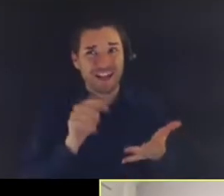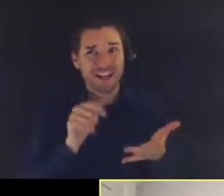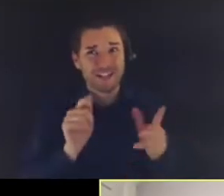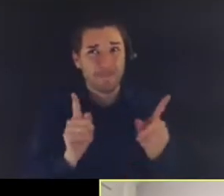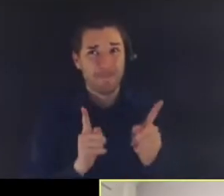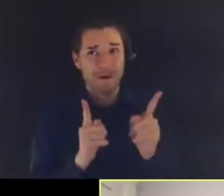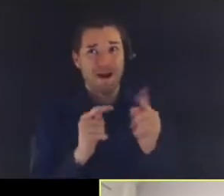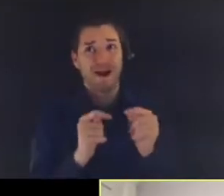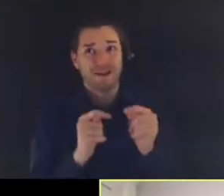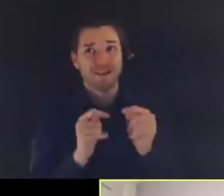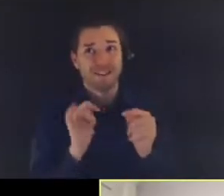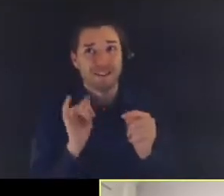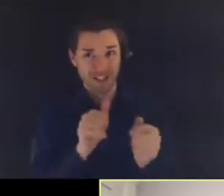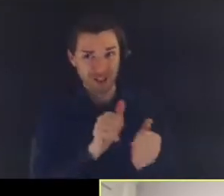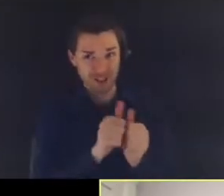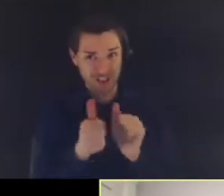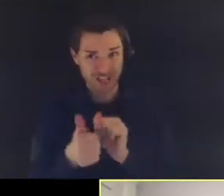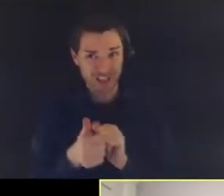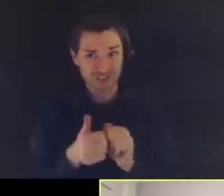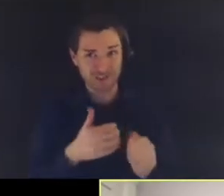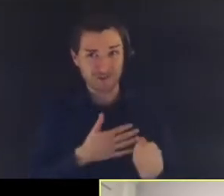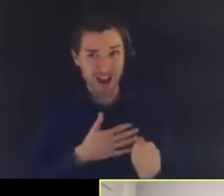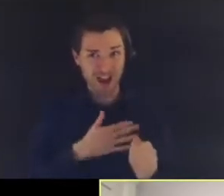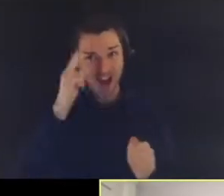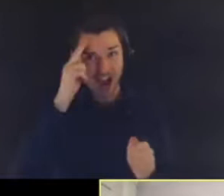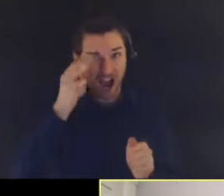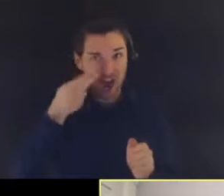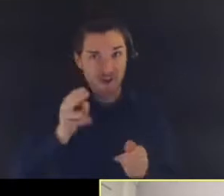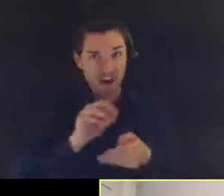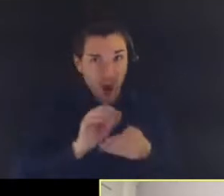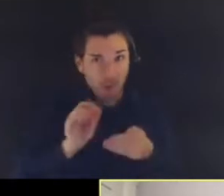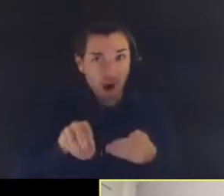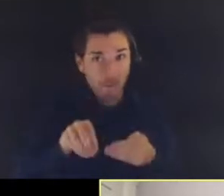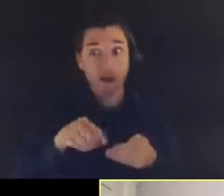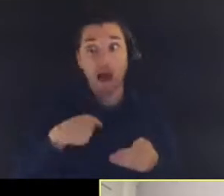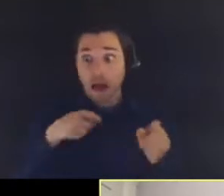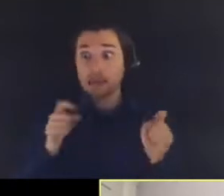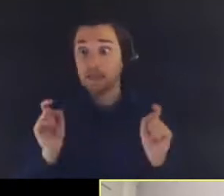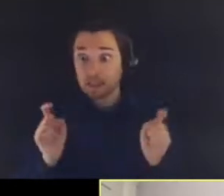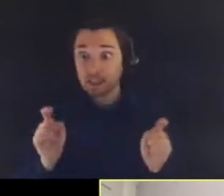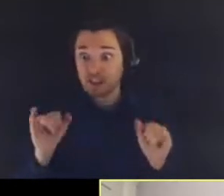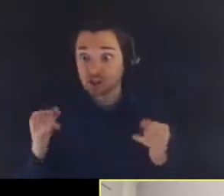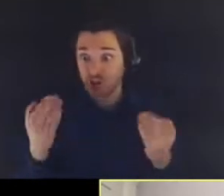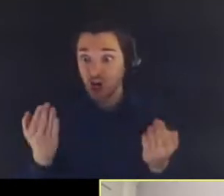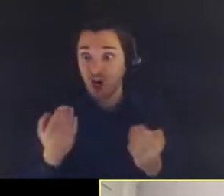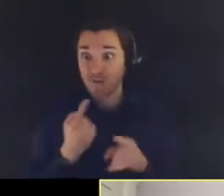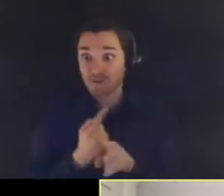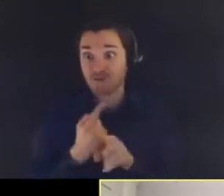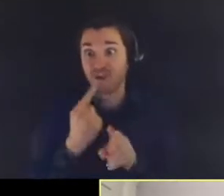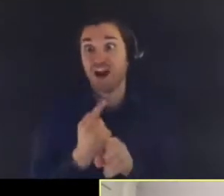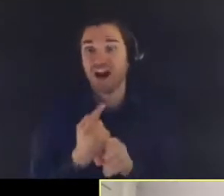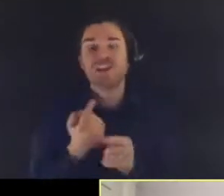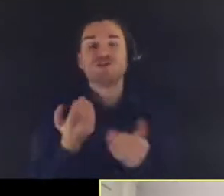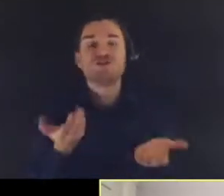hiring outcome? I need a job right? So, trying to figure out that disclosure in a very formal